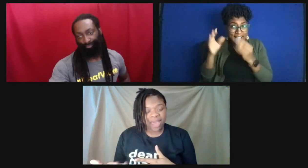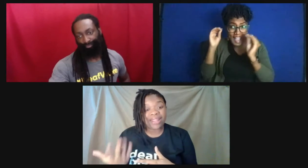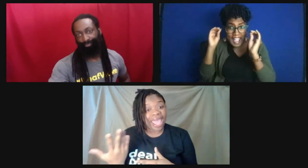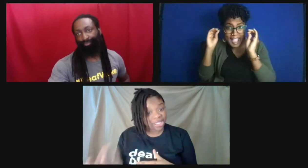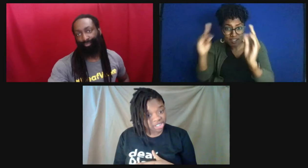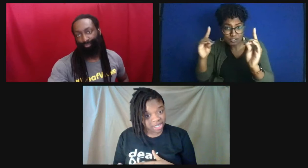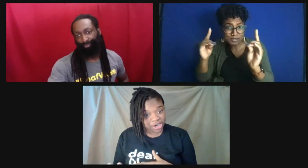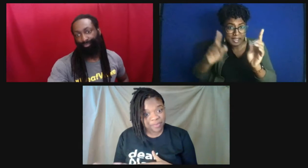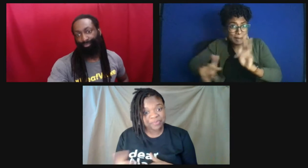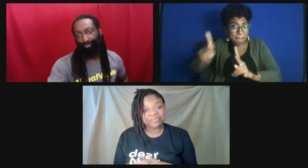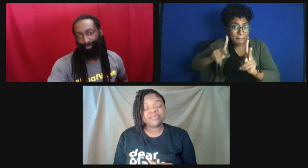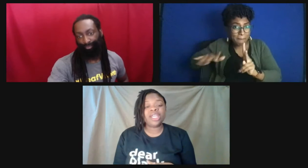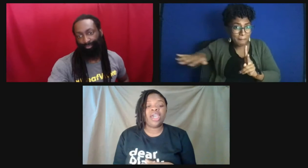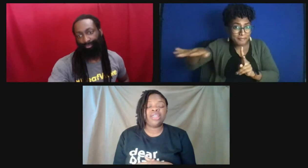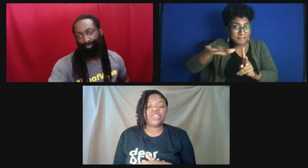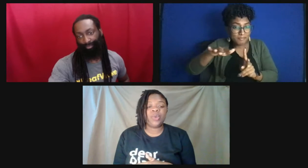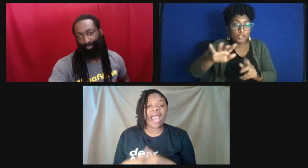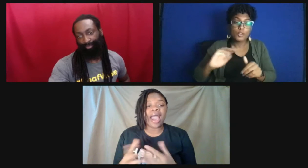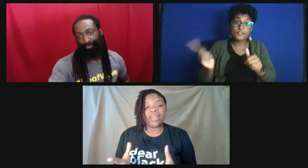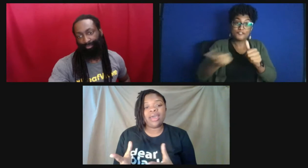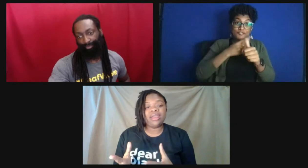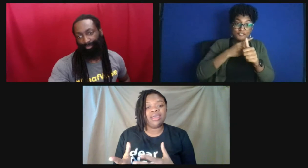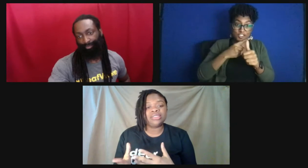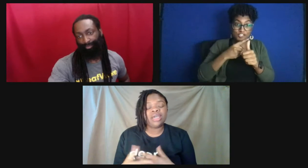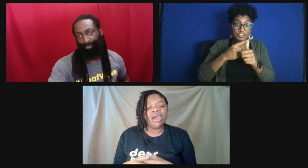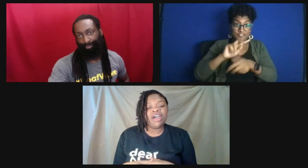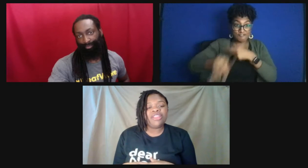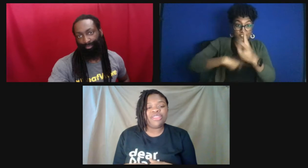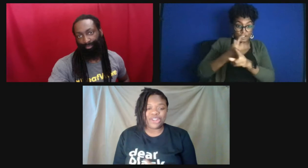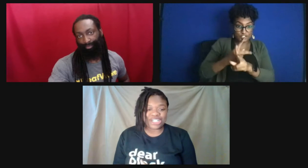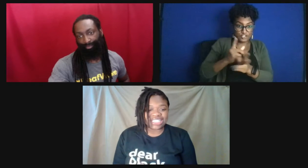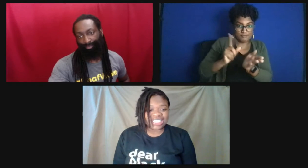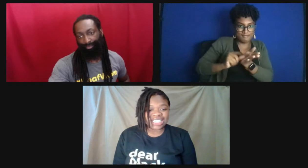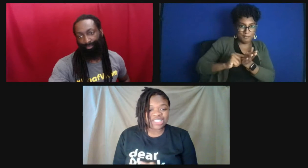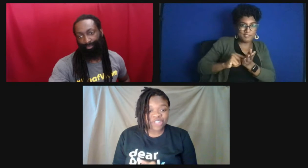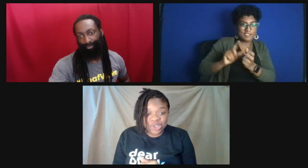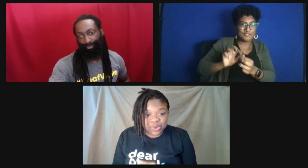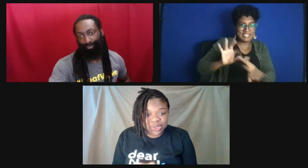came out last year and so we highlighted 30 individuals